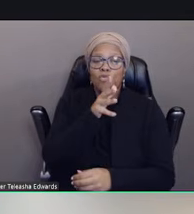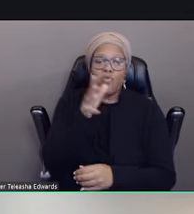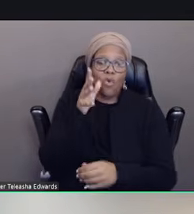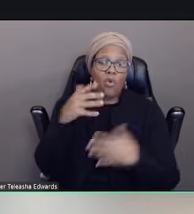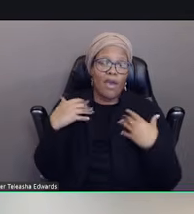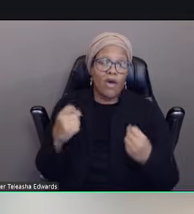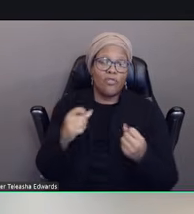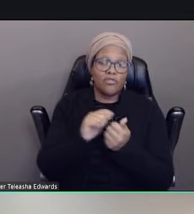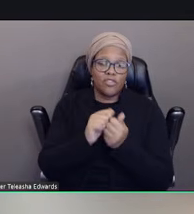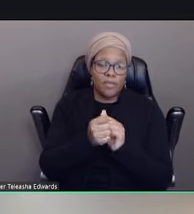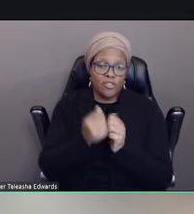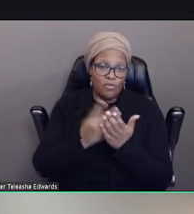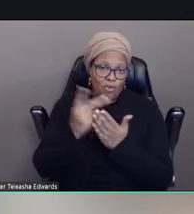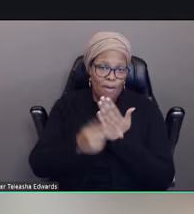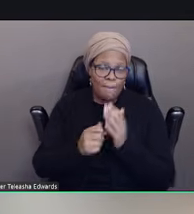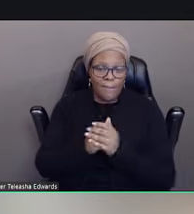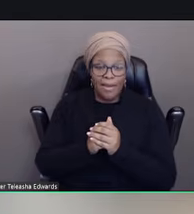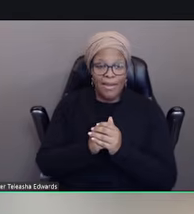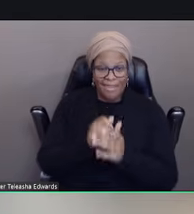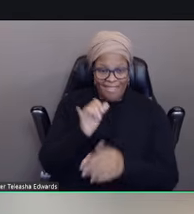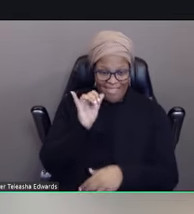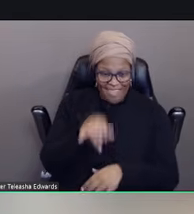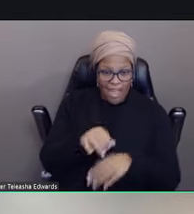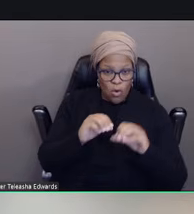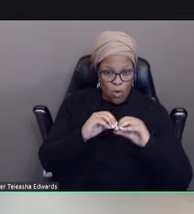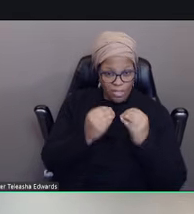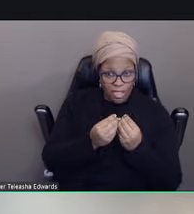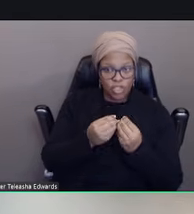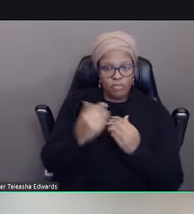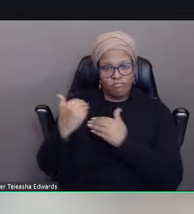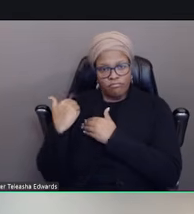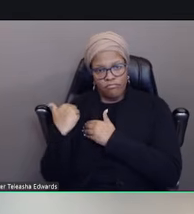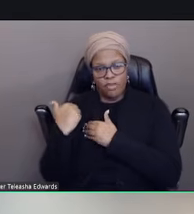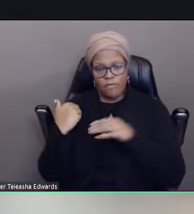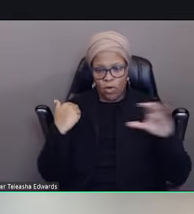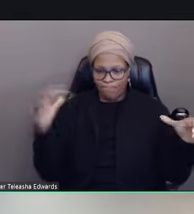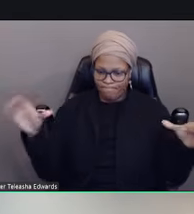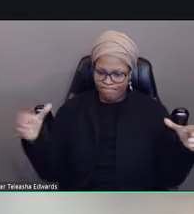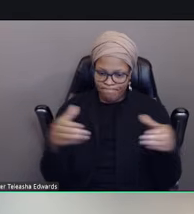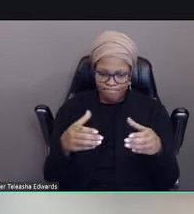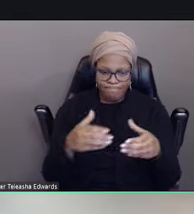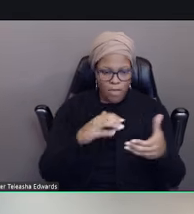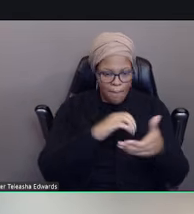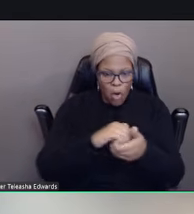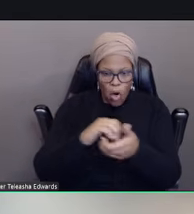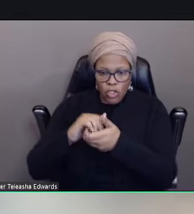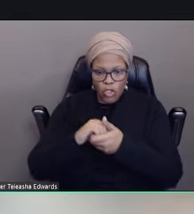the organization that's responsible for bringing together partners in this regional network and